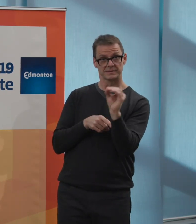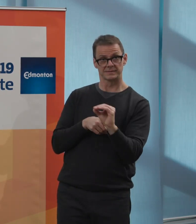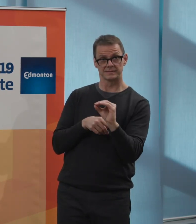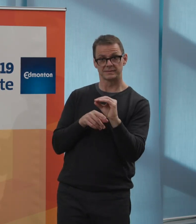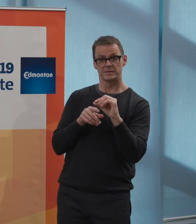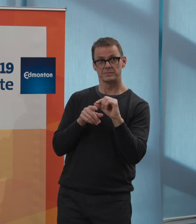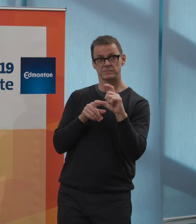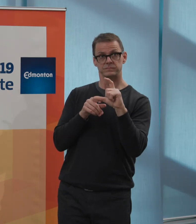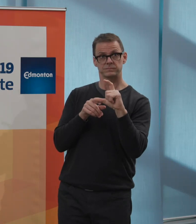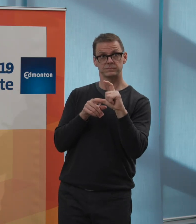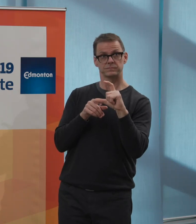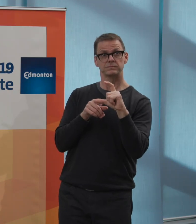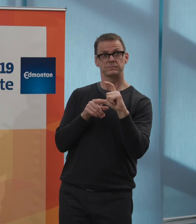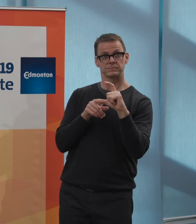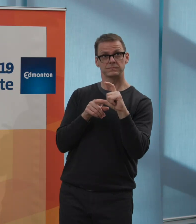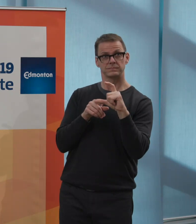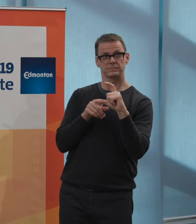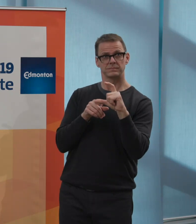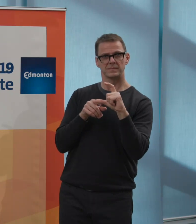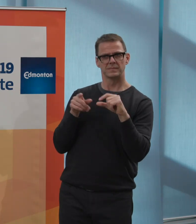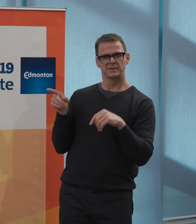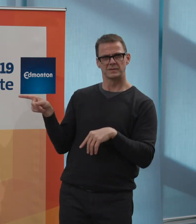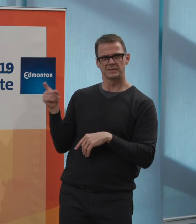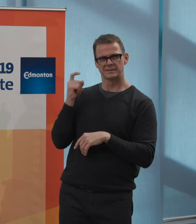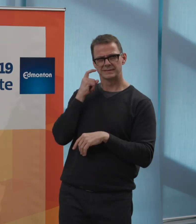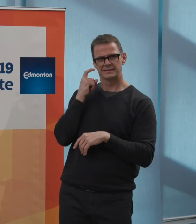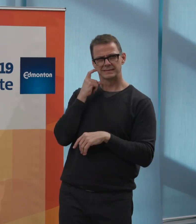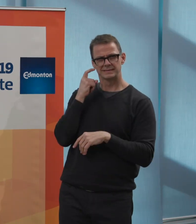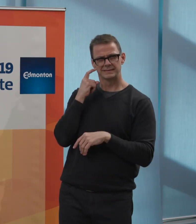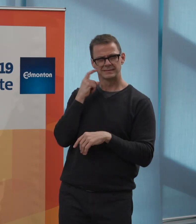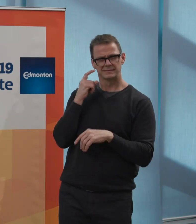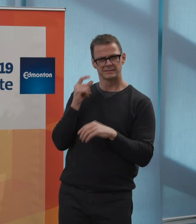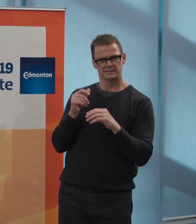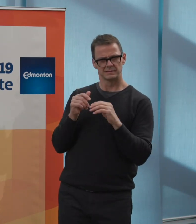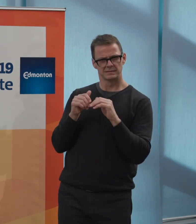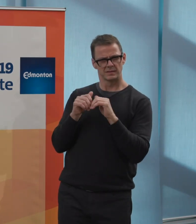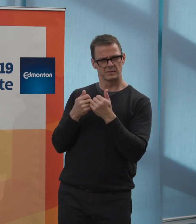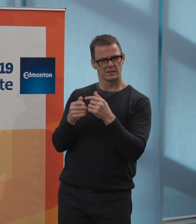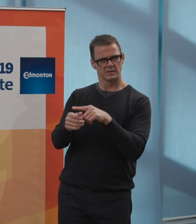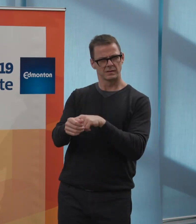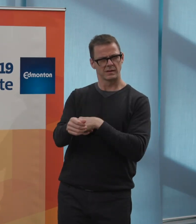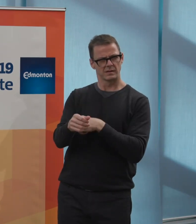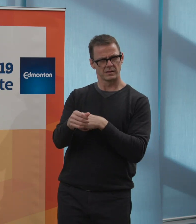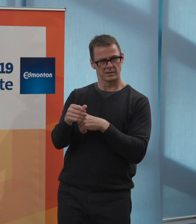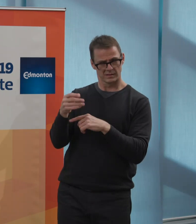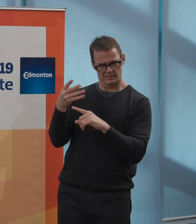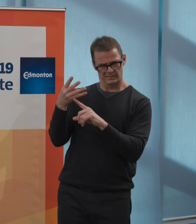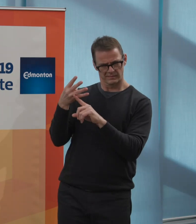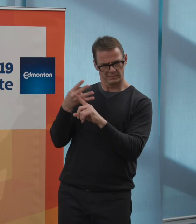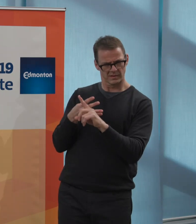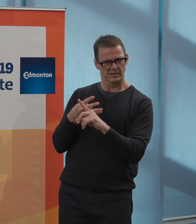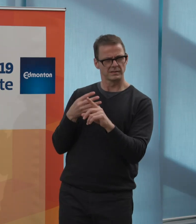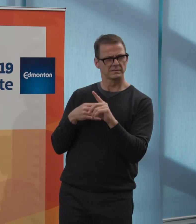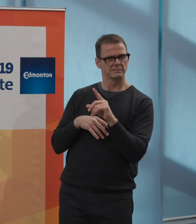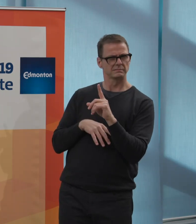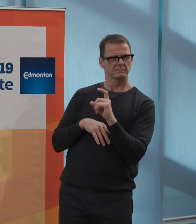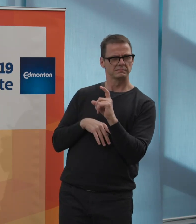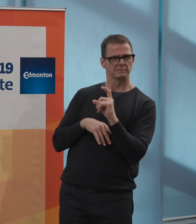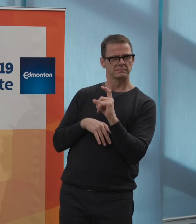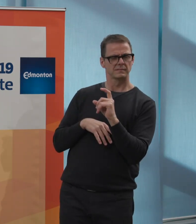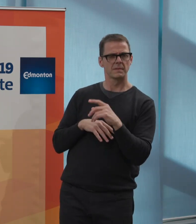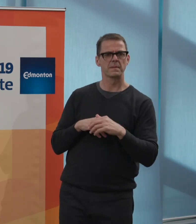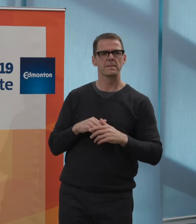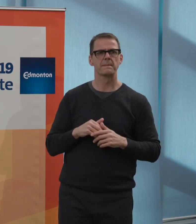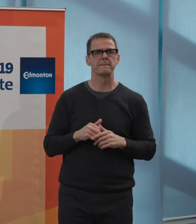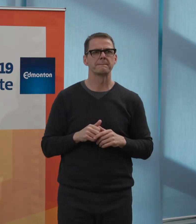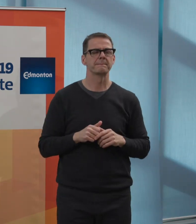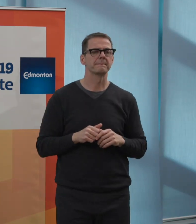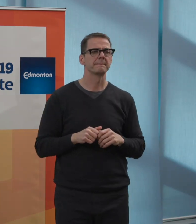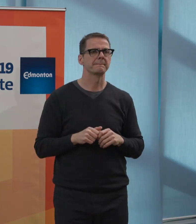four months Adam will review the the top-up provisions right now Natasha